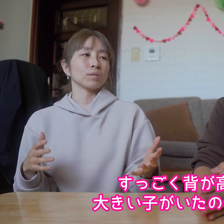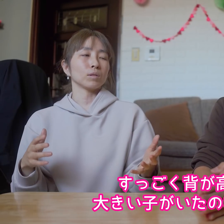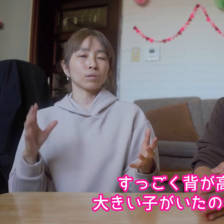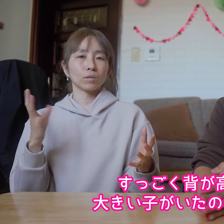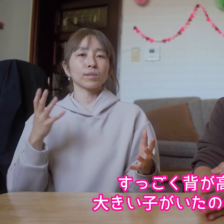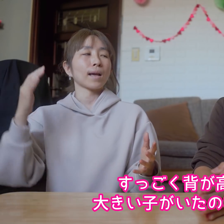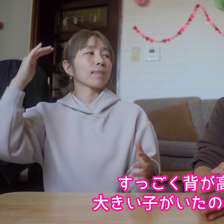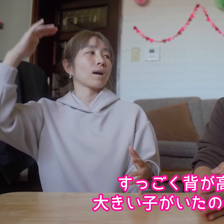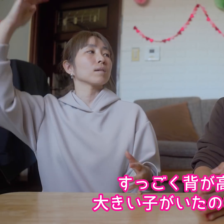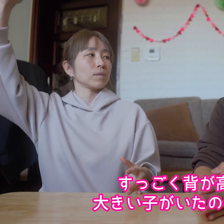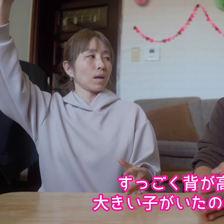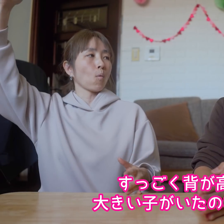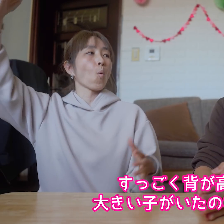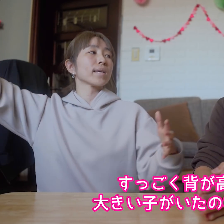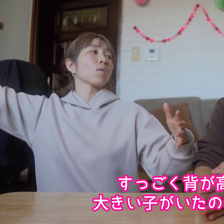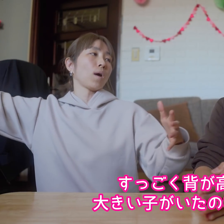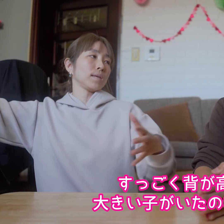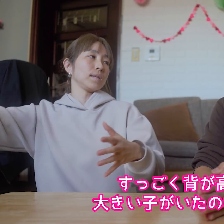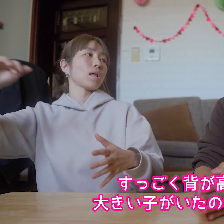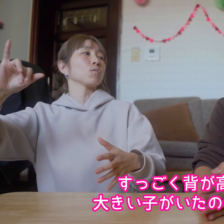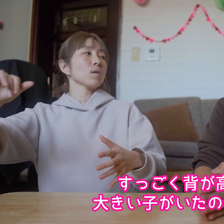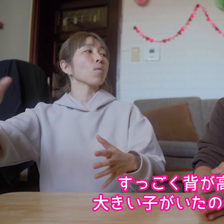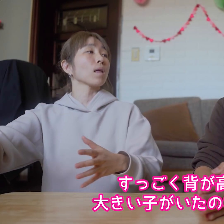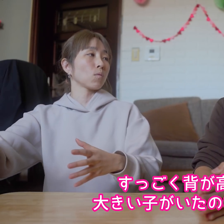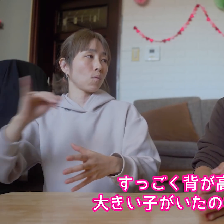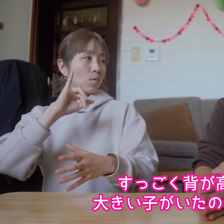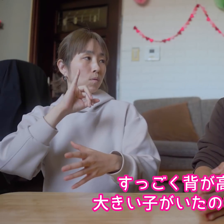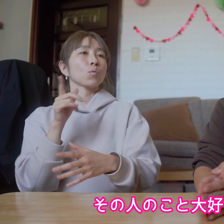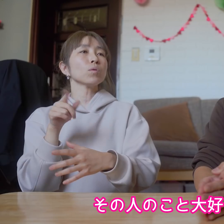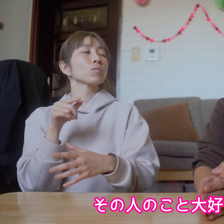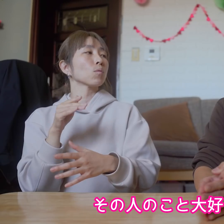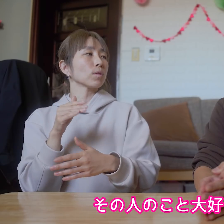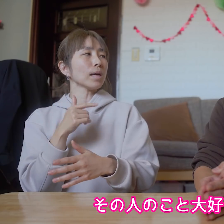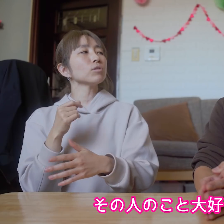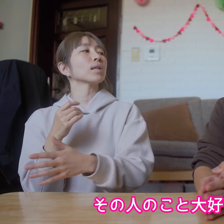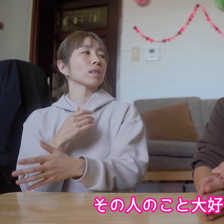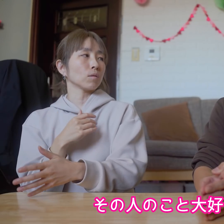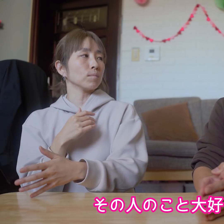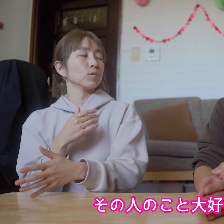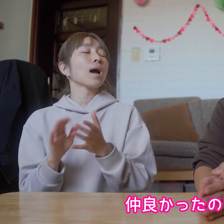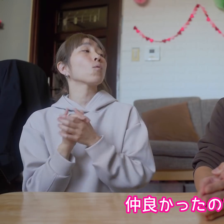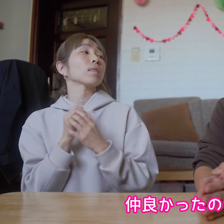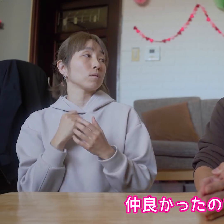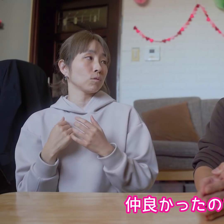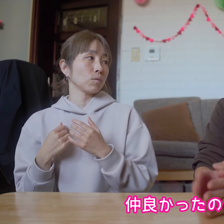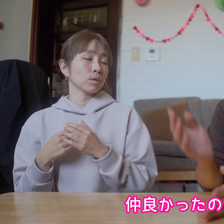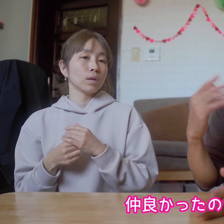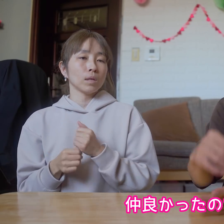there was a girl who was very tall and big. I really liked her. We were very close.